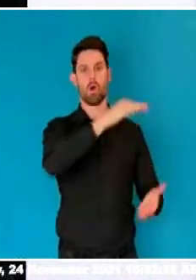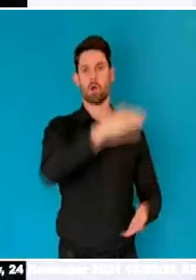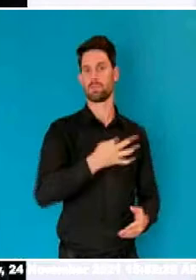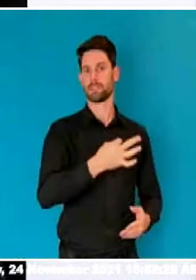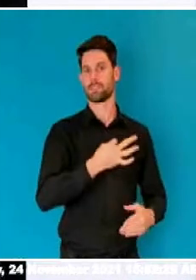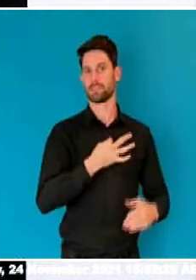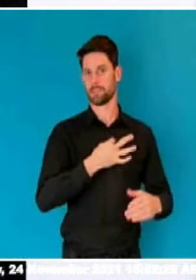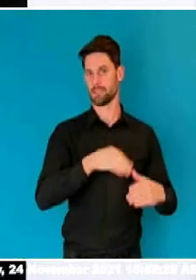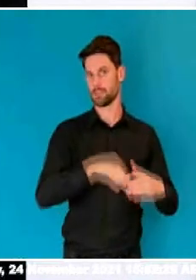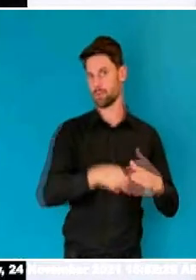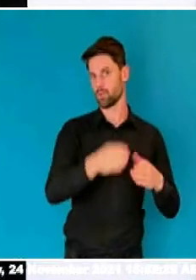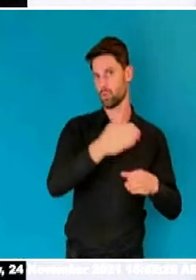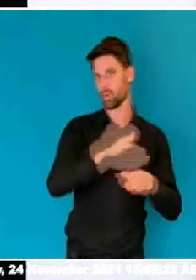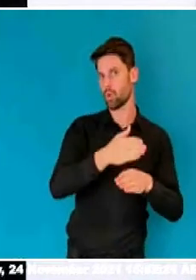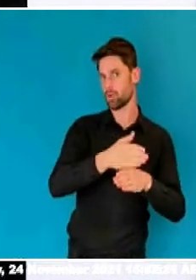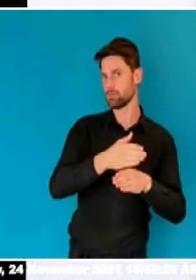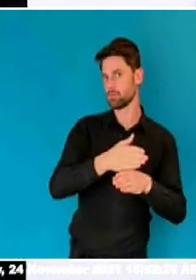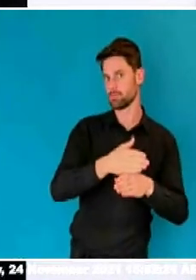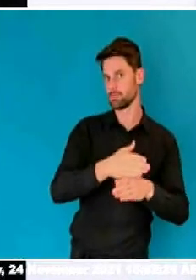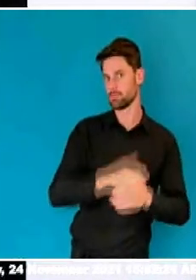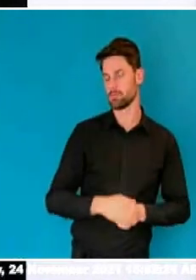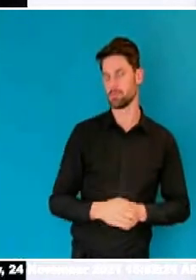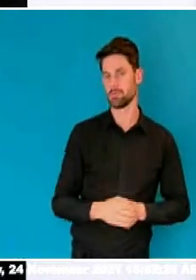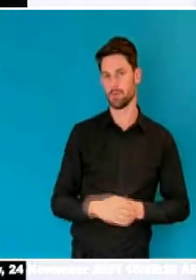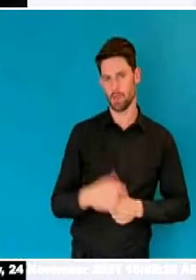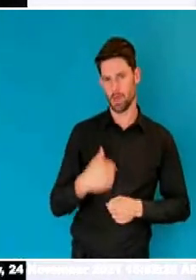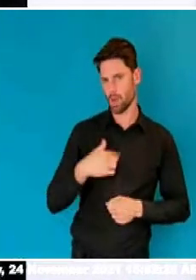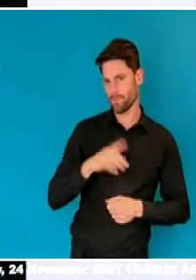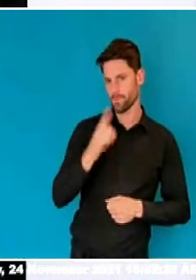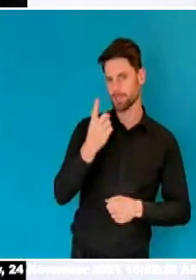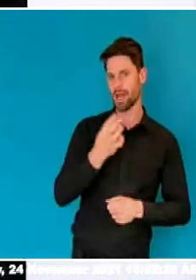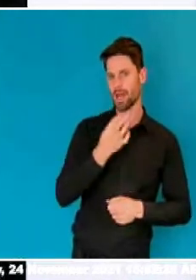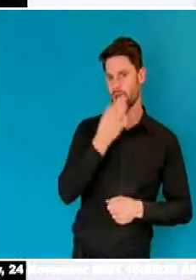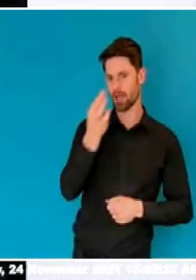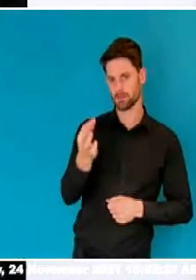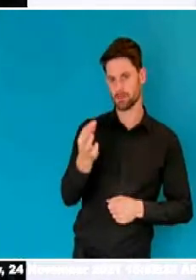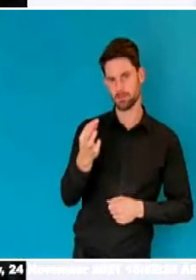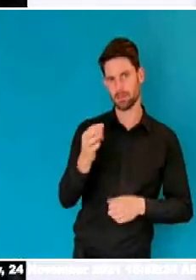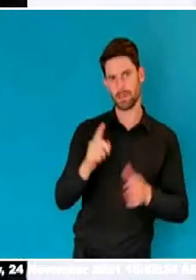And what I want to ask you both, but I will begin with you, Ms Stewart, is how you go